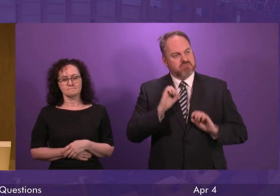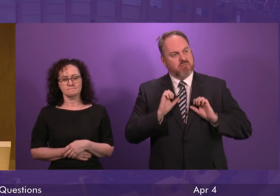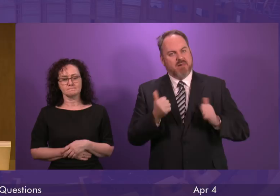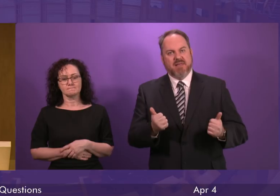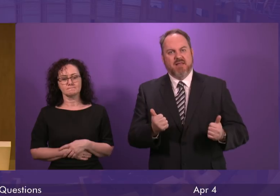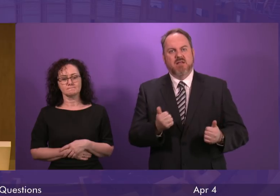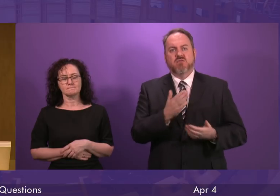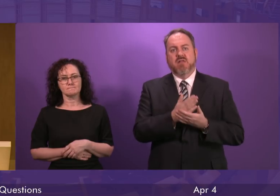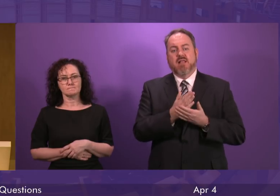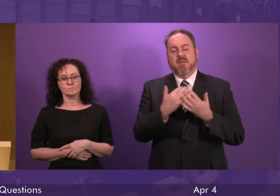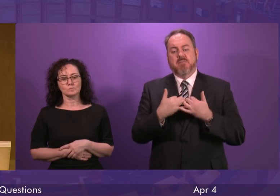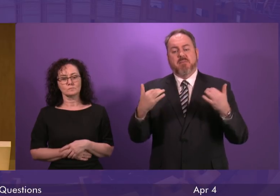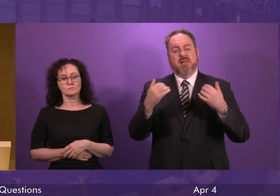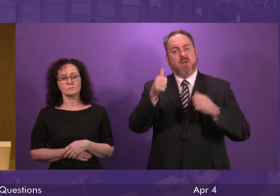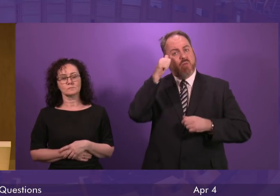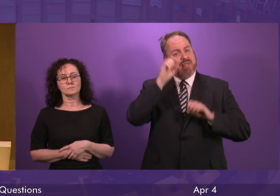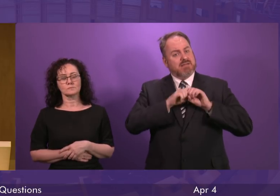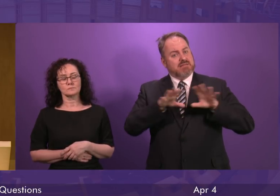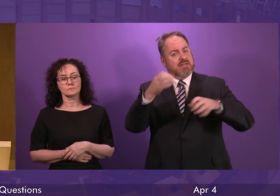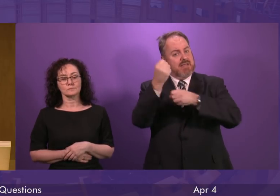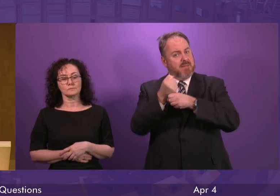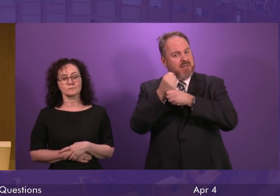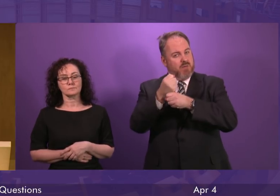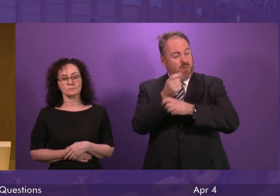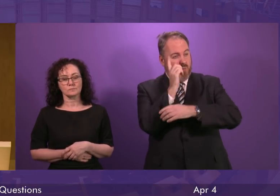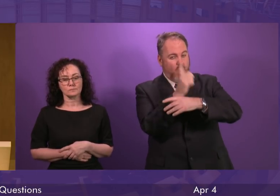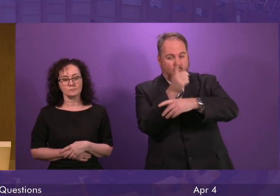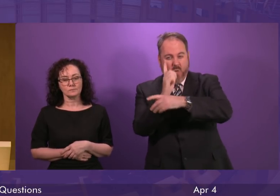that the public awareness campaign will send the clear warning to abusers that all forms